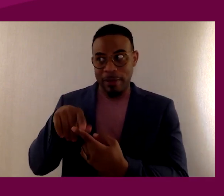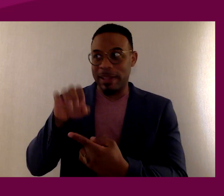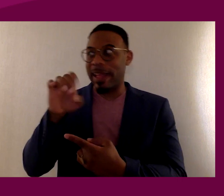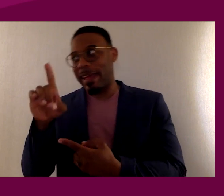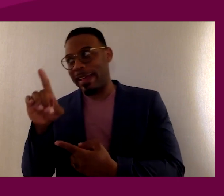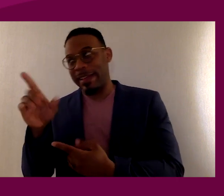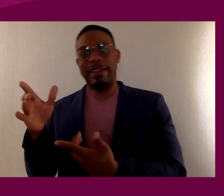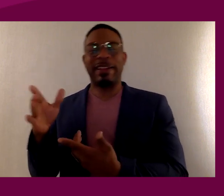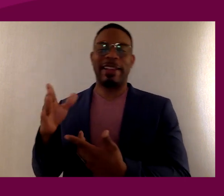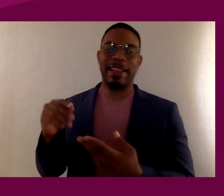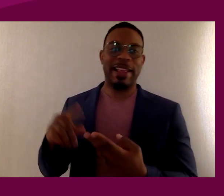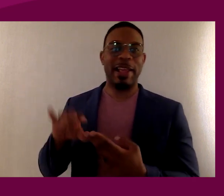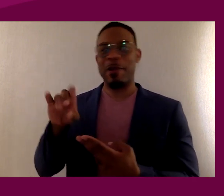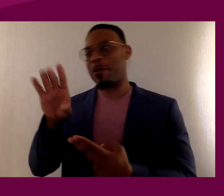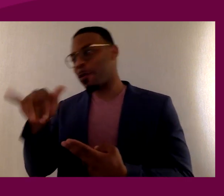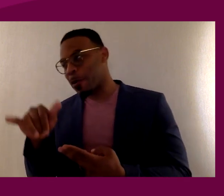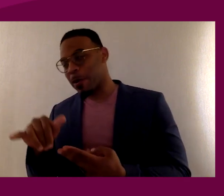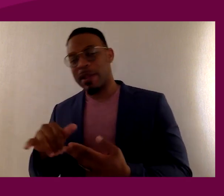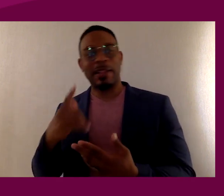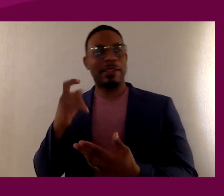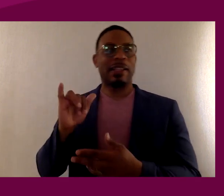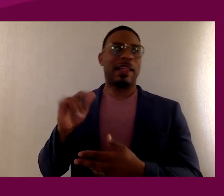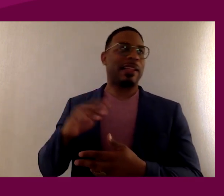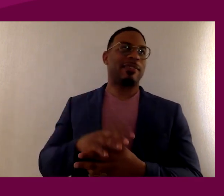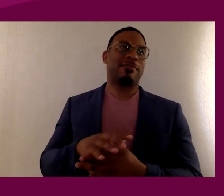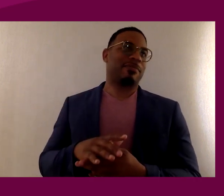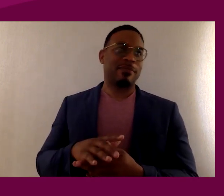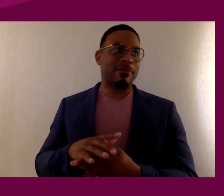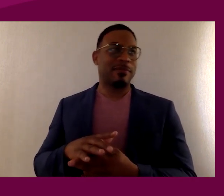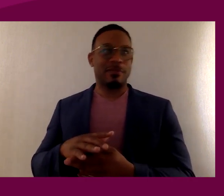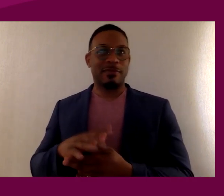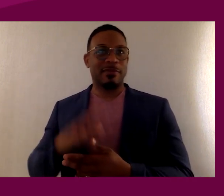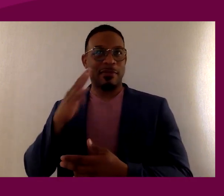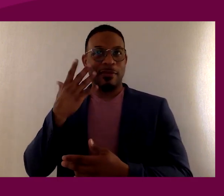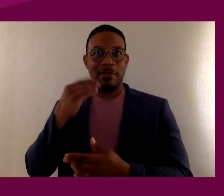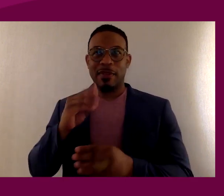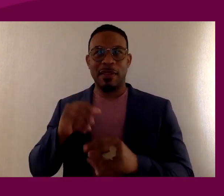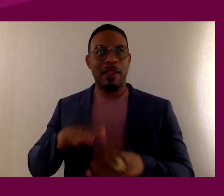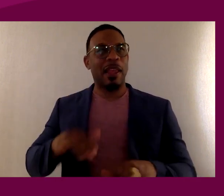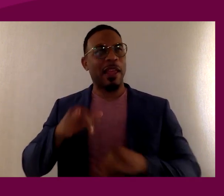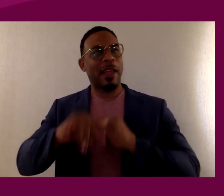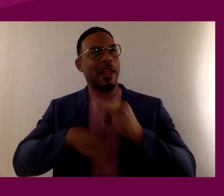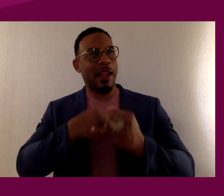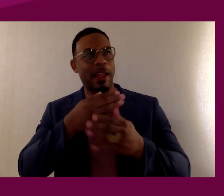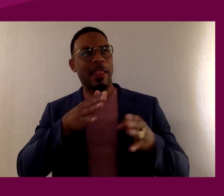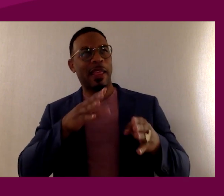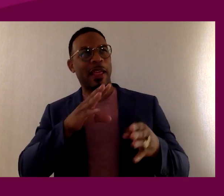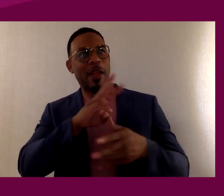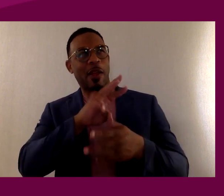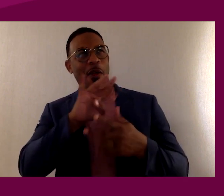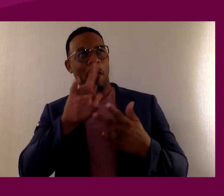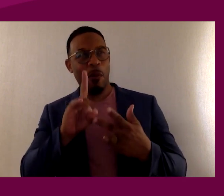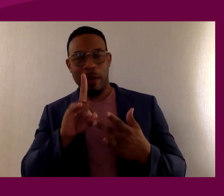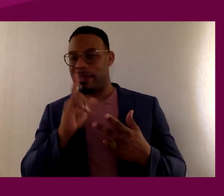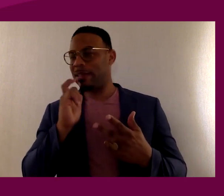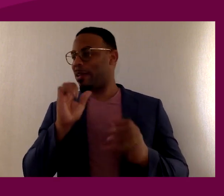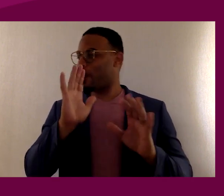some of which I've never heard about Ed and Judy, and just like the time spent internationally and